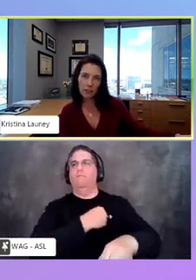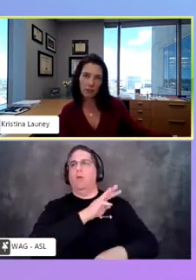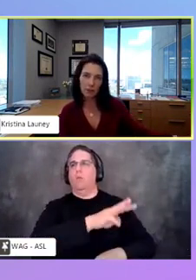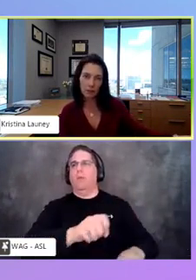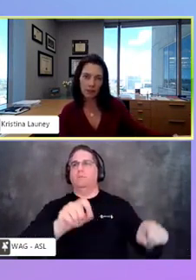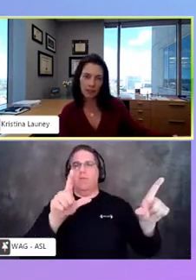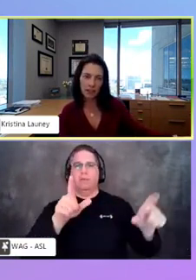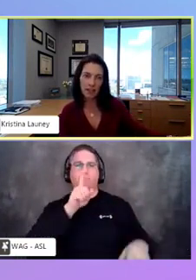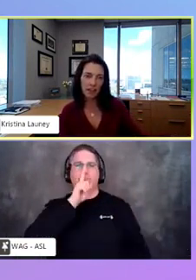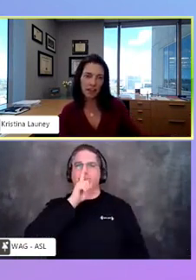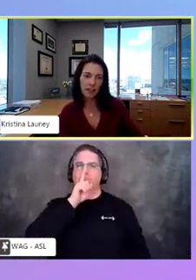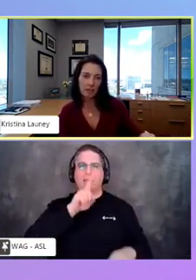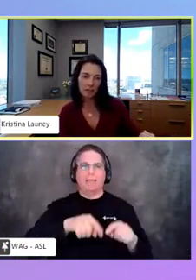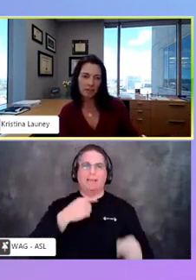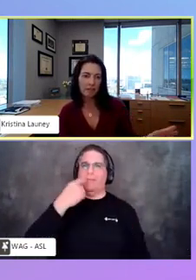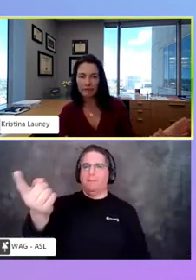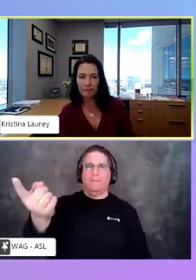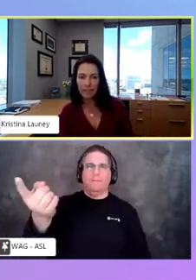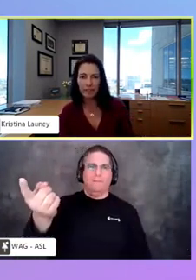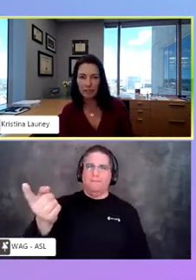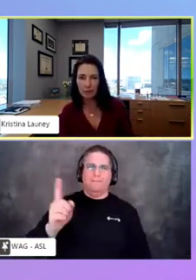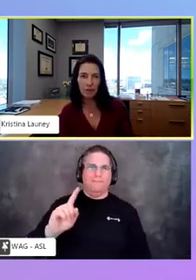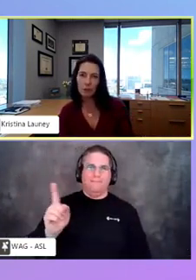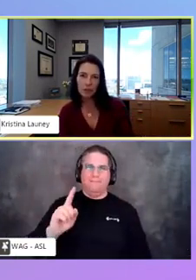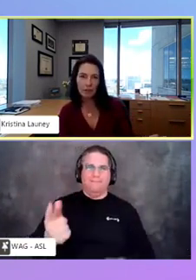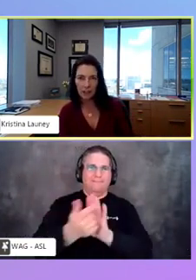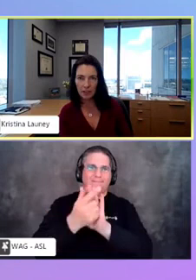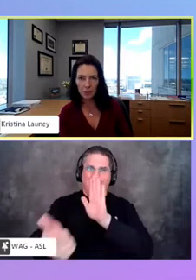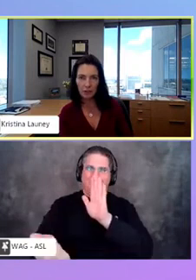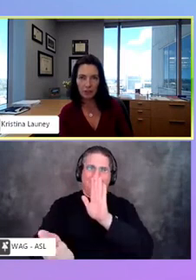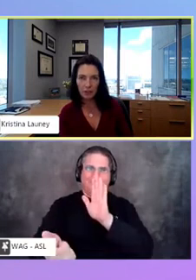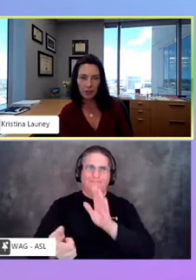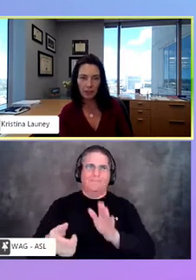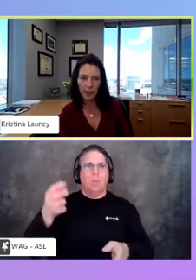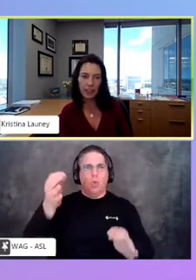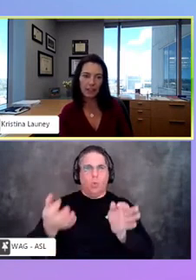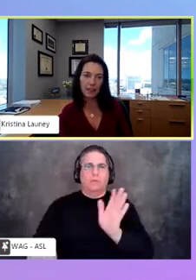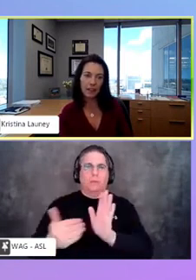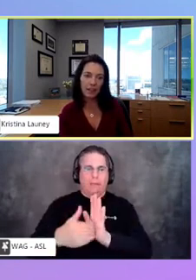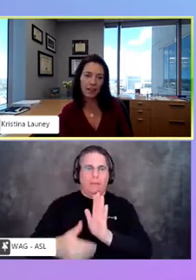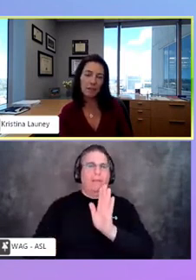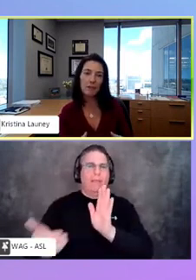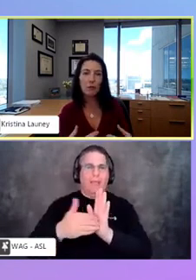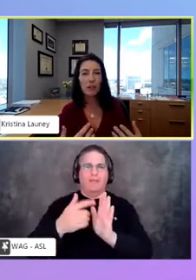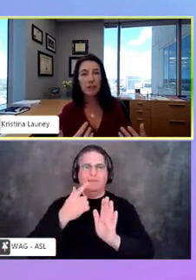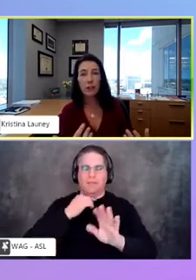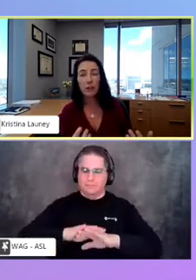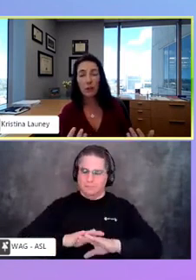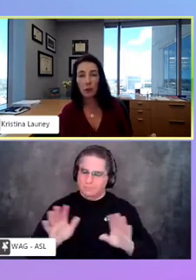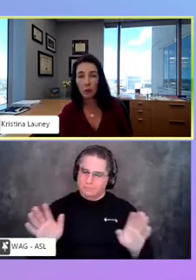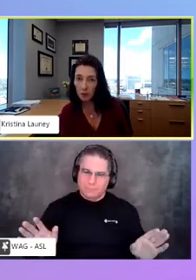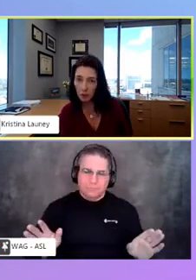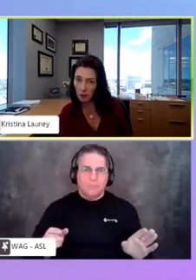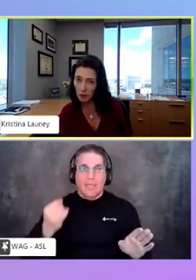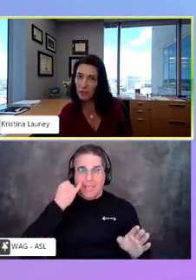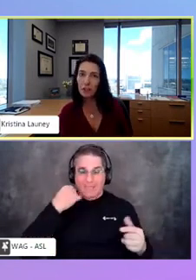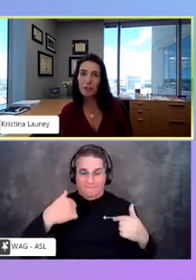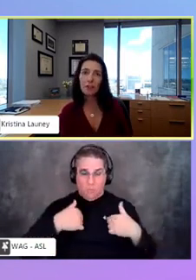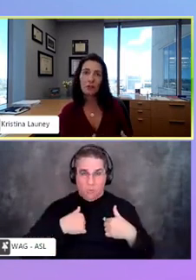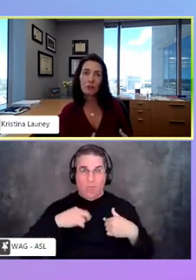plaintiff be you can't sue me because by our greed in this project agreement to fix the website.